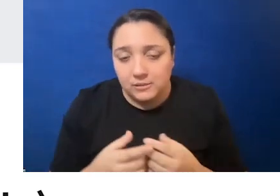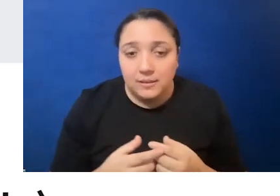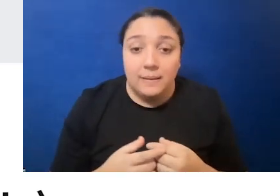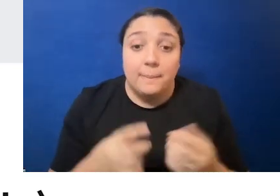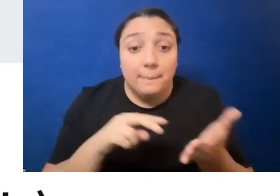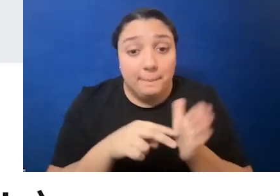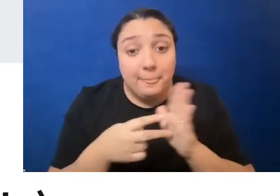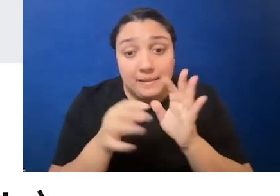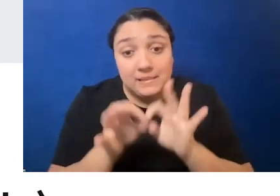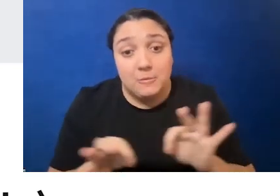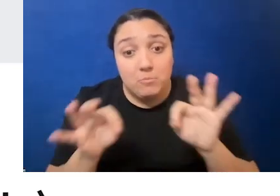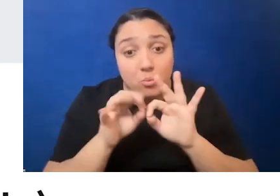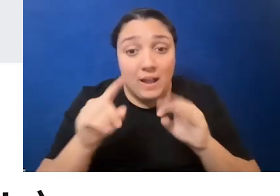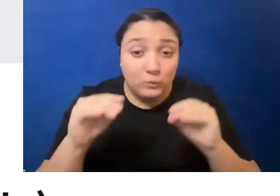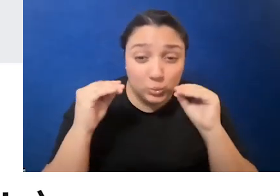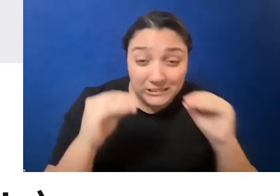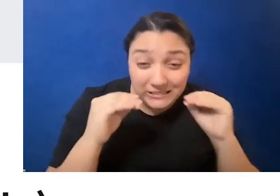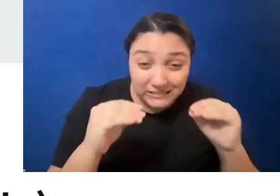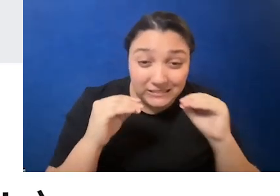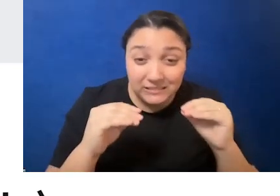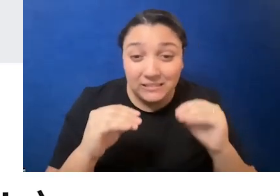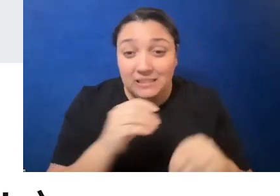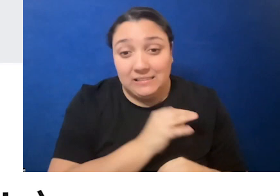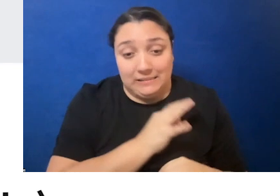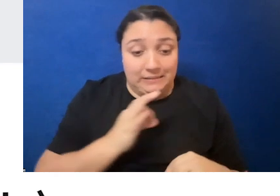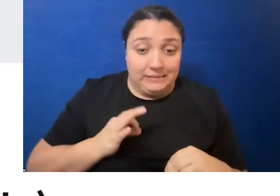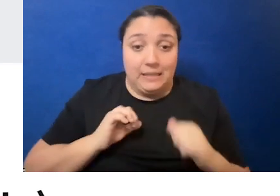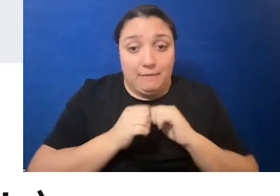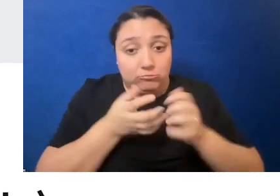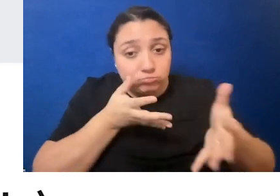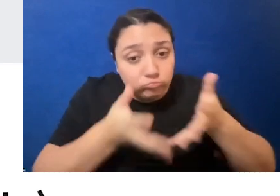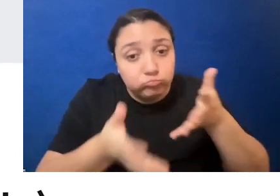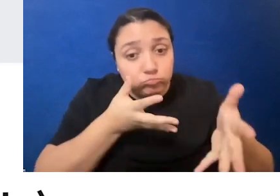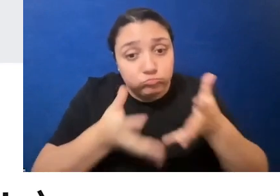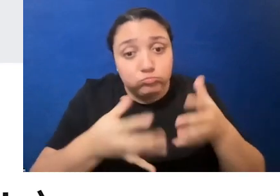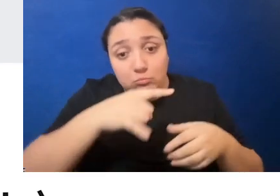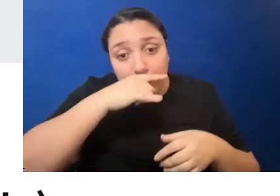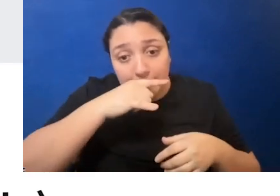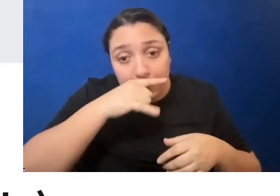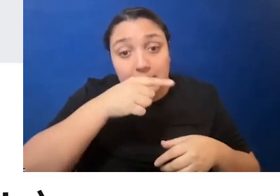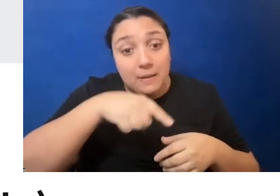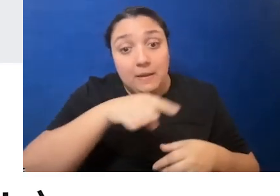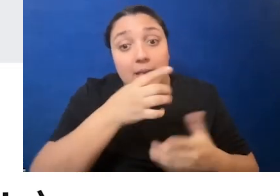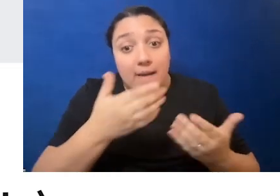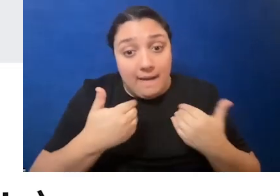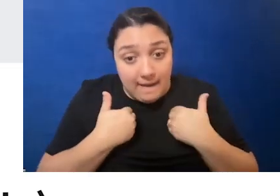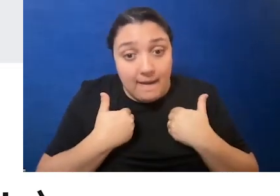WITH THEM FOR THE DAY OR WEEK OR MAKING THEM NOT WANT TO RETURN TO THAT CLASS. IT IS IMPORTANT TO EDUCATE THE